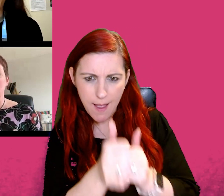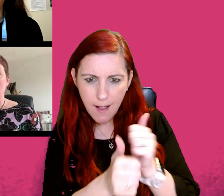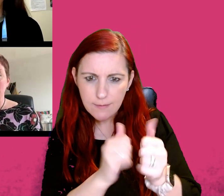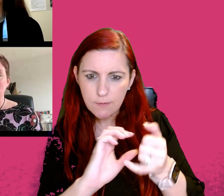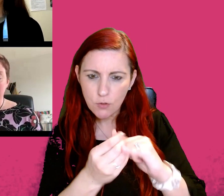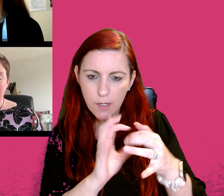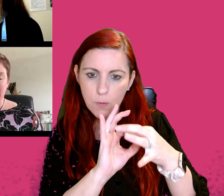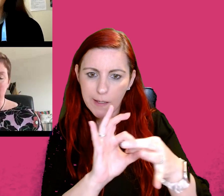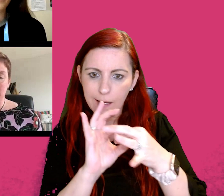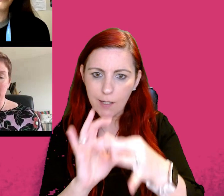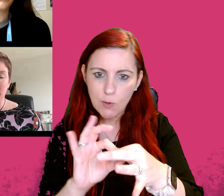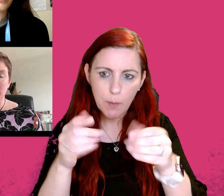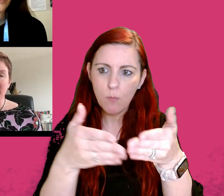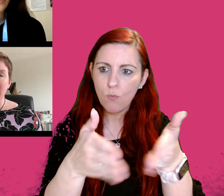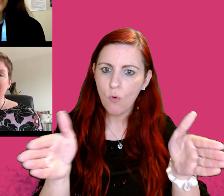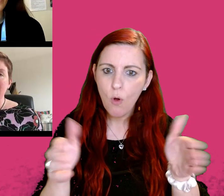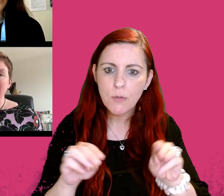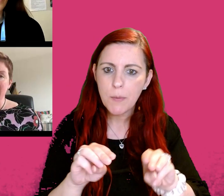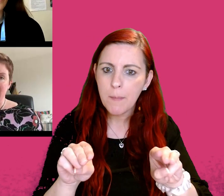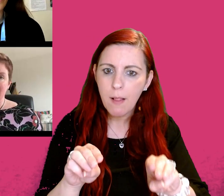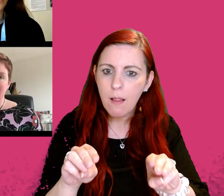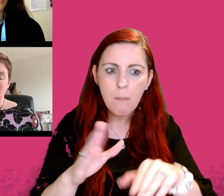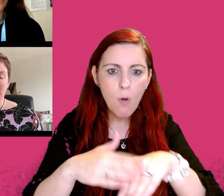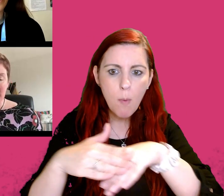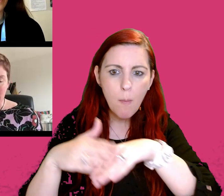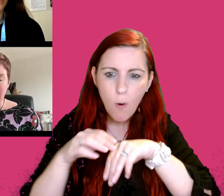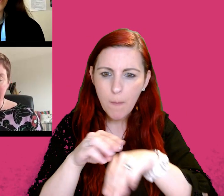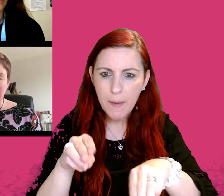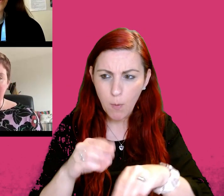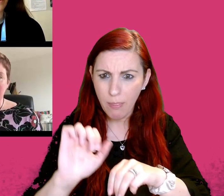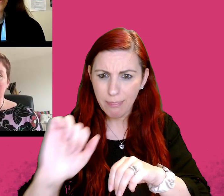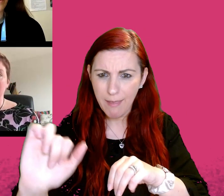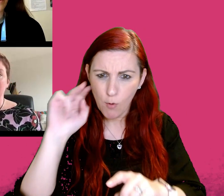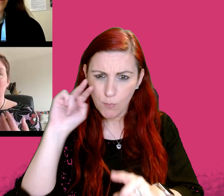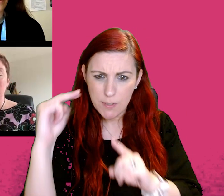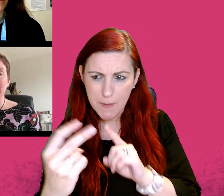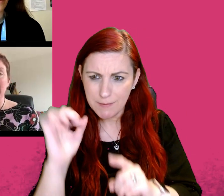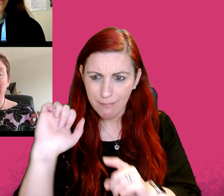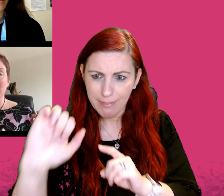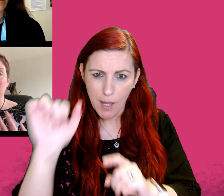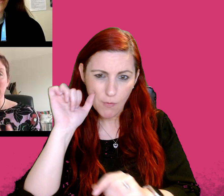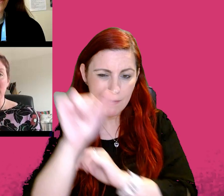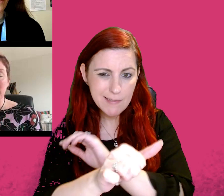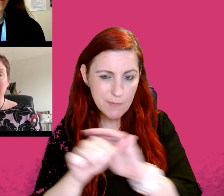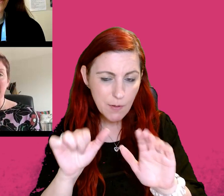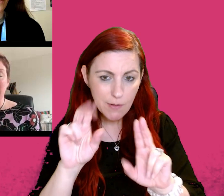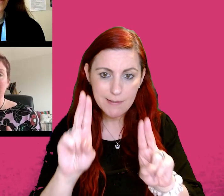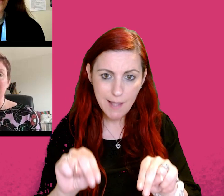with wider audiences with people whose insights and whose experiences can bring extra richness and